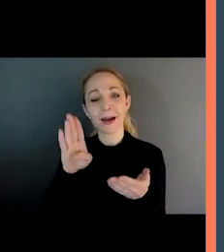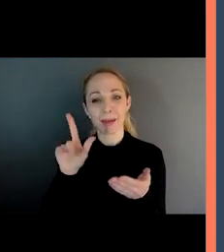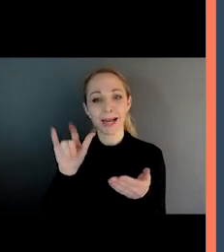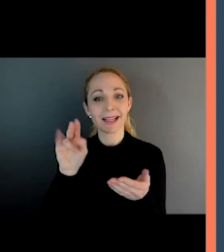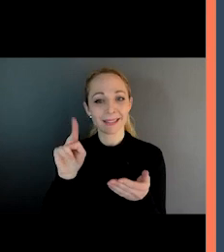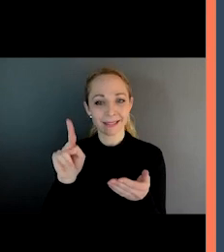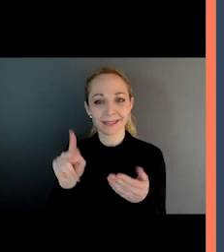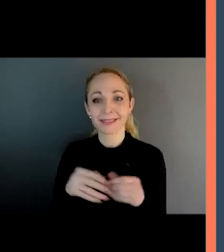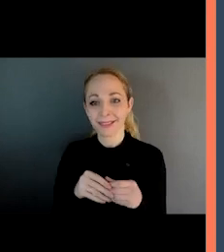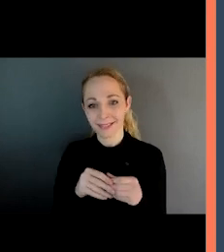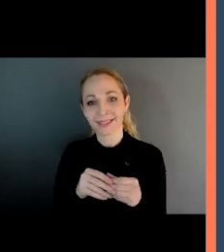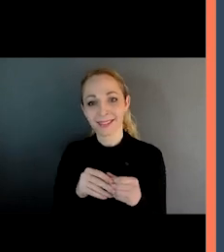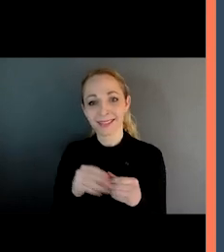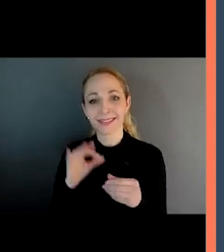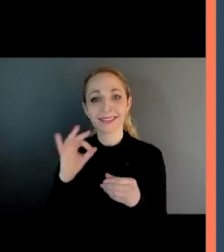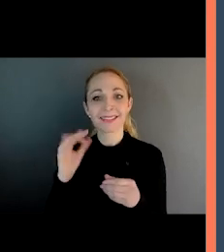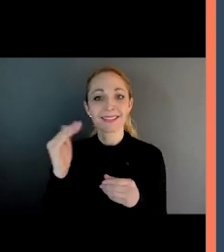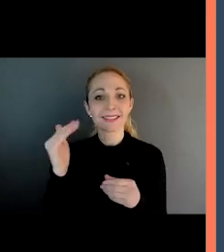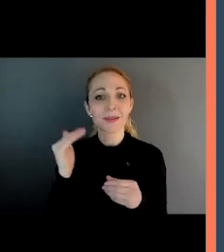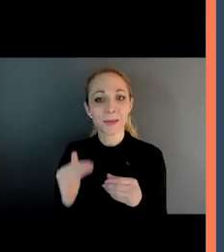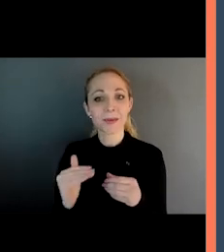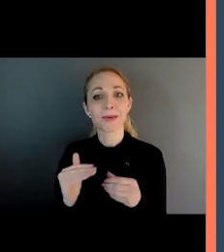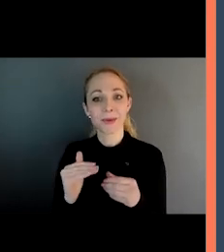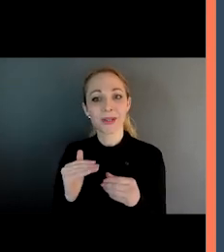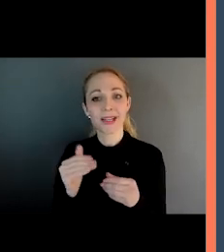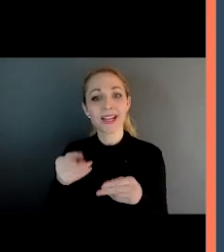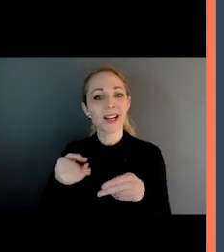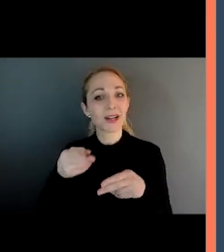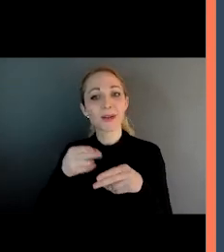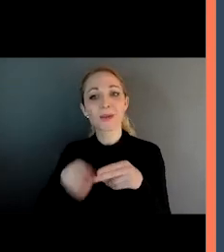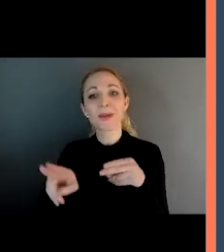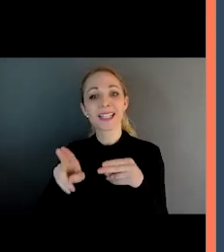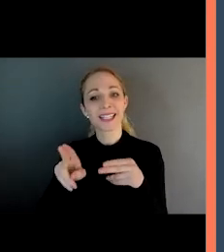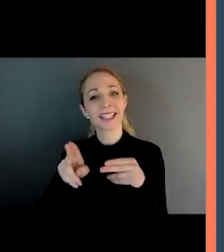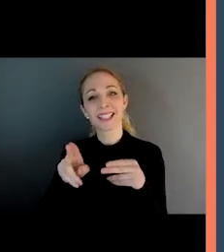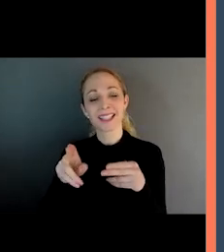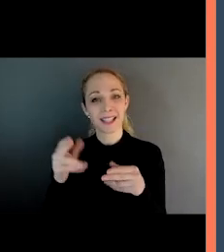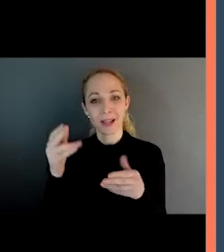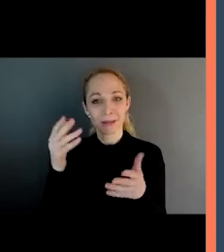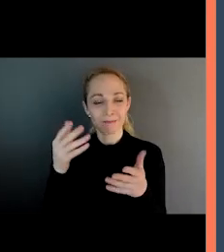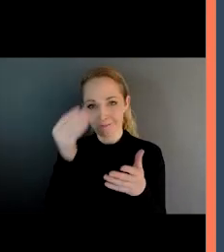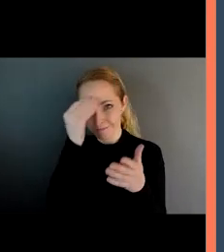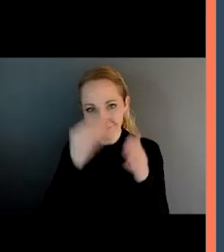ALL RIGHT. SO JUST A QUICK LIKE WHY AM I CREATING A BOOLEAN FIELD.